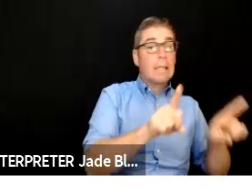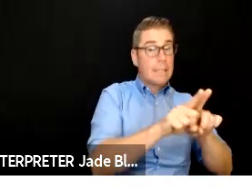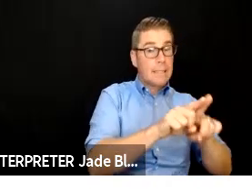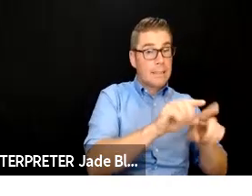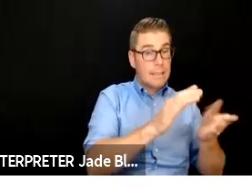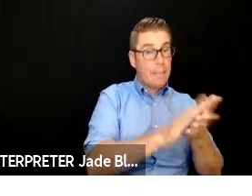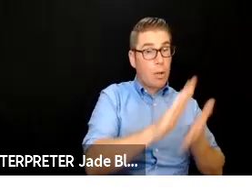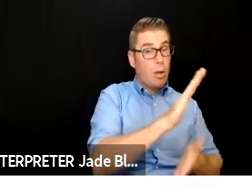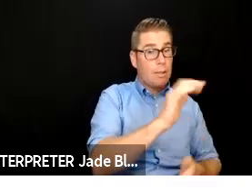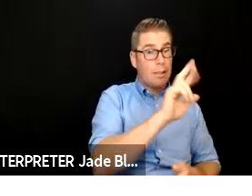Sally Potter: Given a survey.